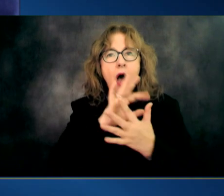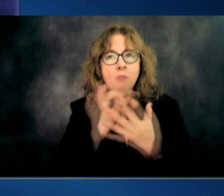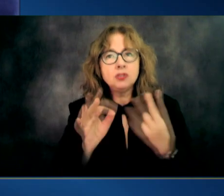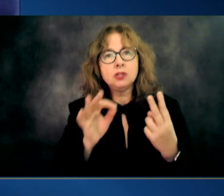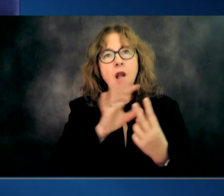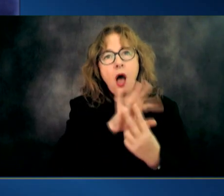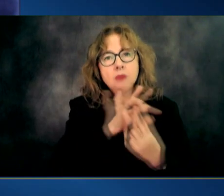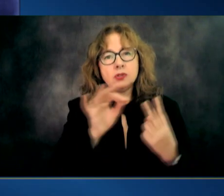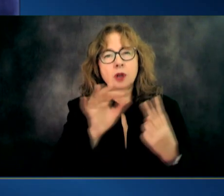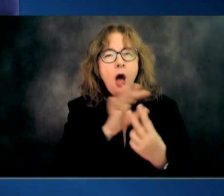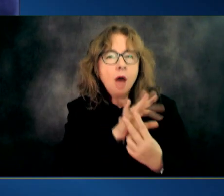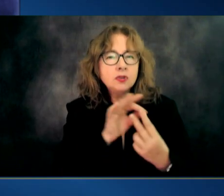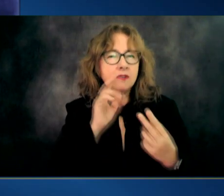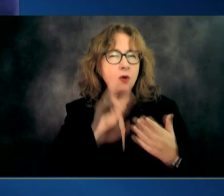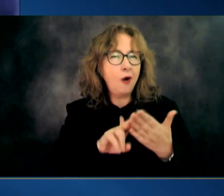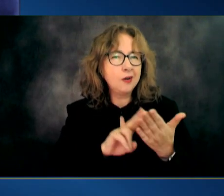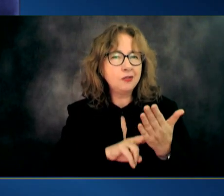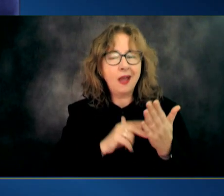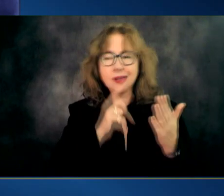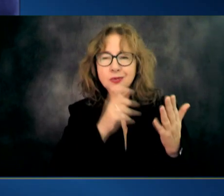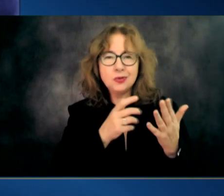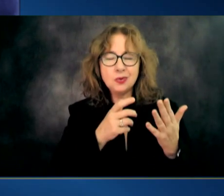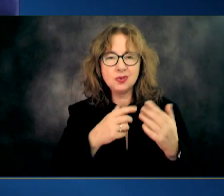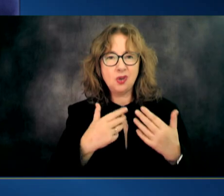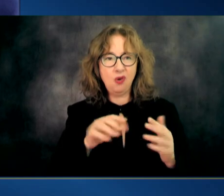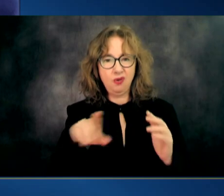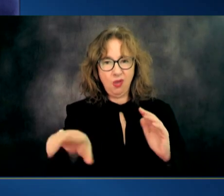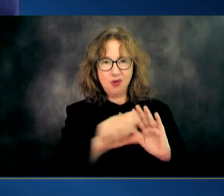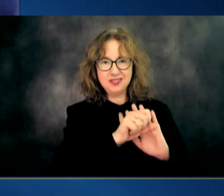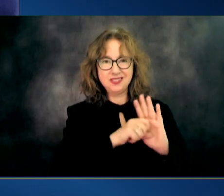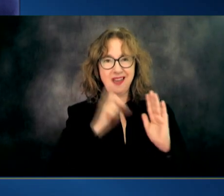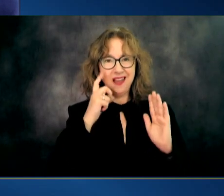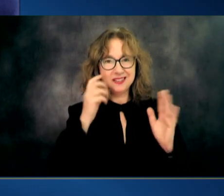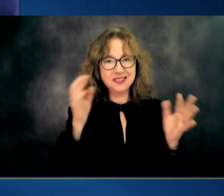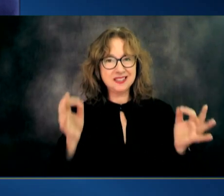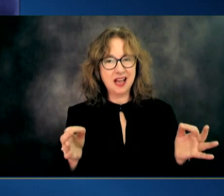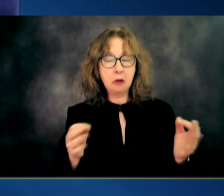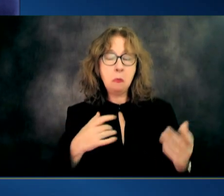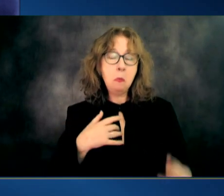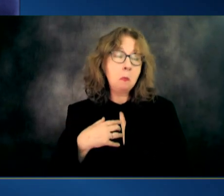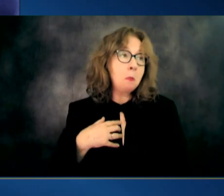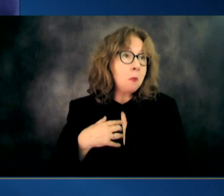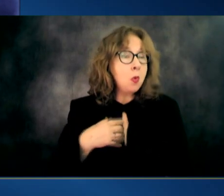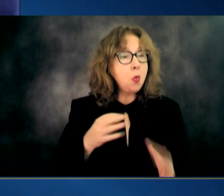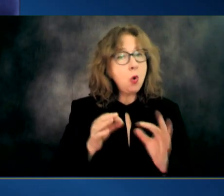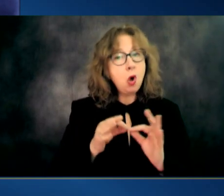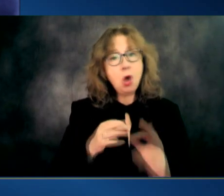it's up to the states to decide if it's worth it, or if it's necessary to work with community.